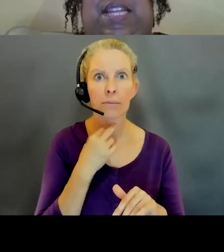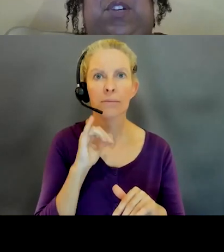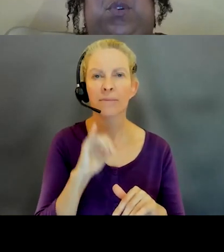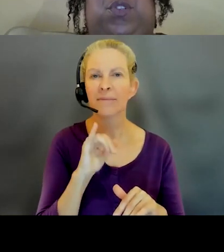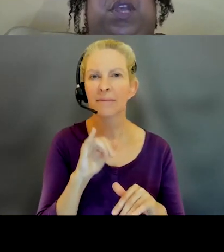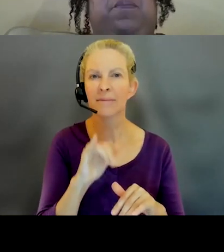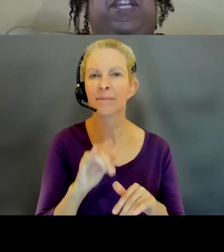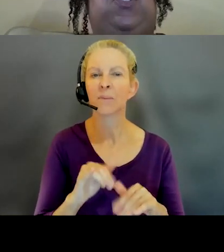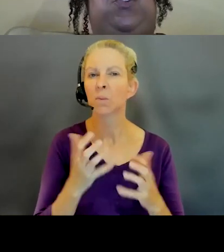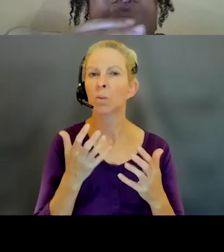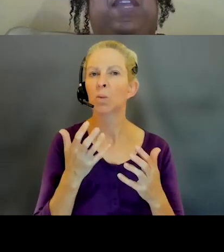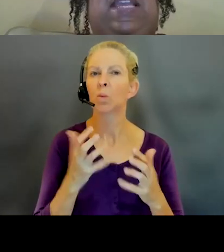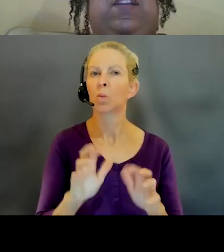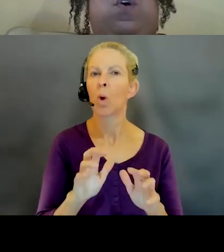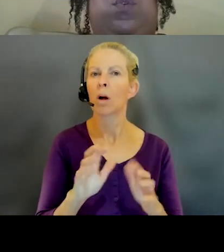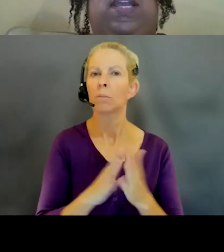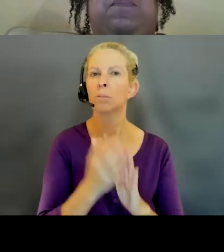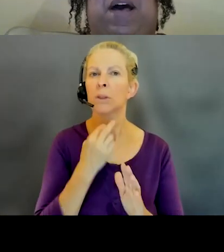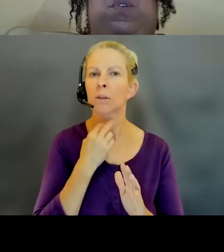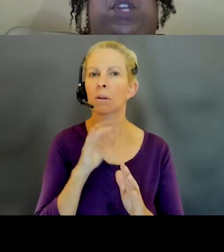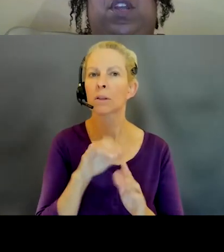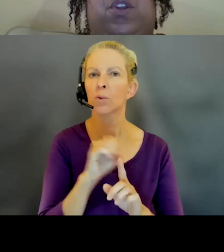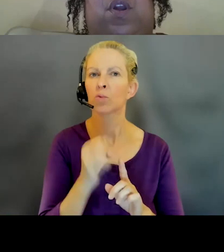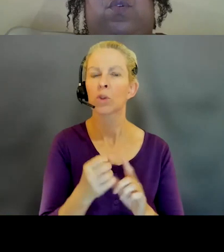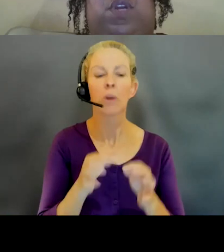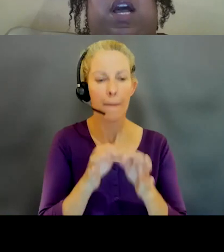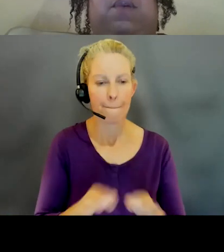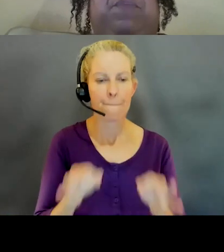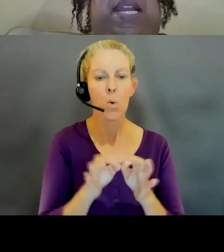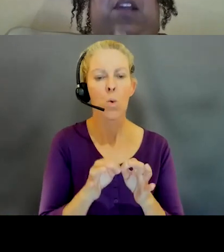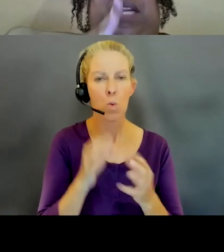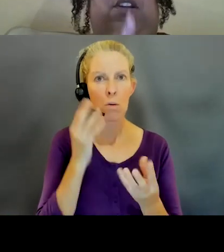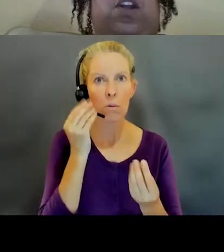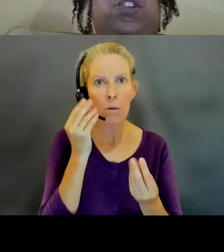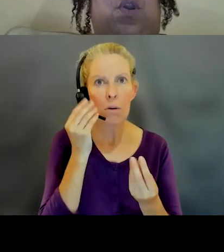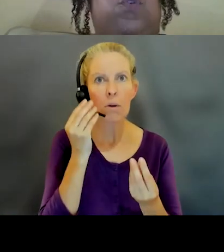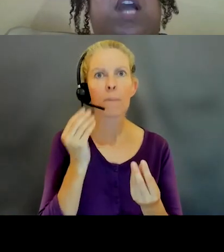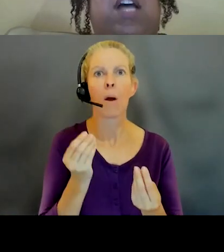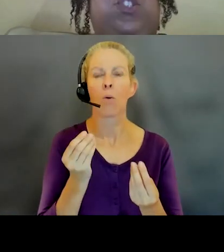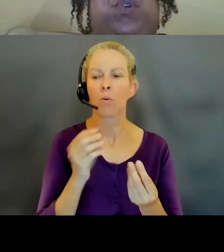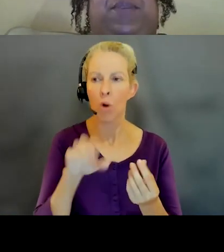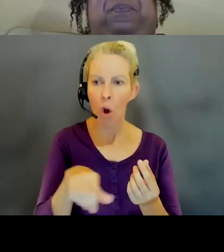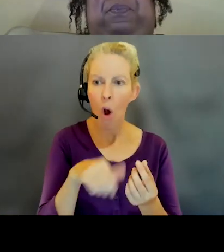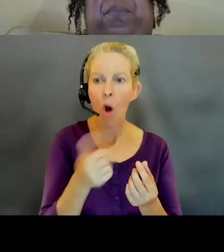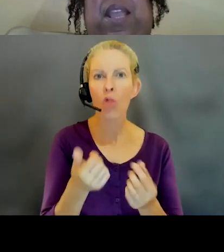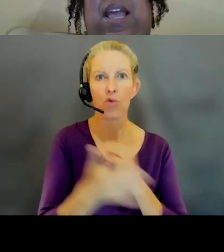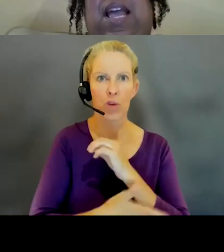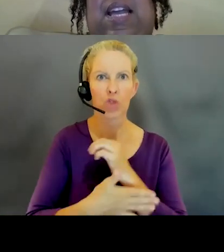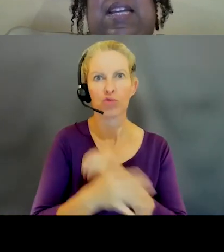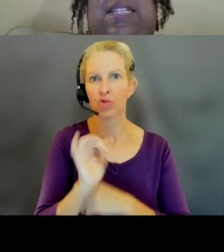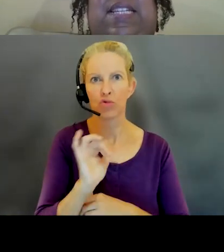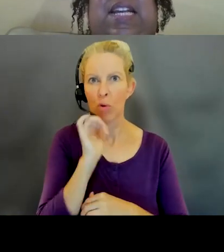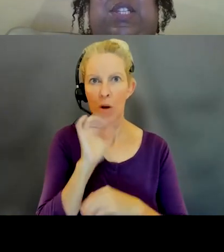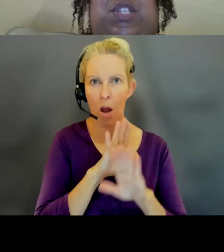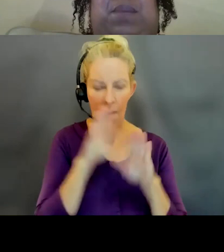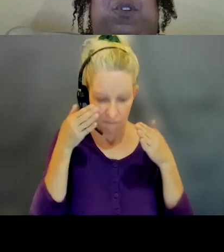standards because you were thinking only about your own company -- your own country. Does the